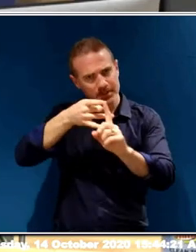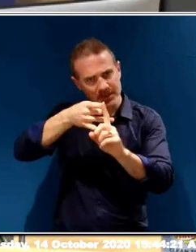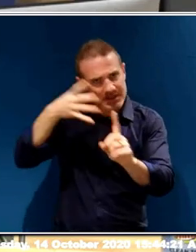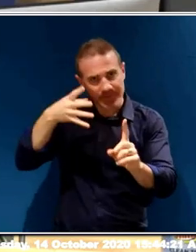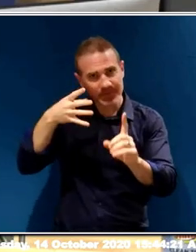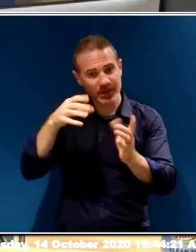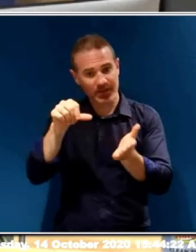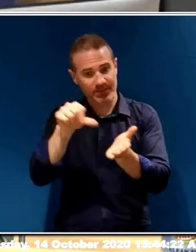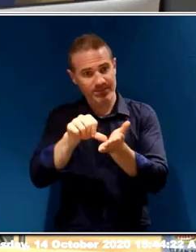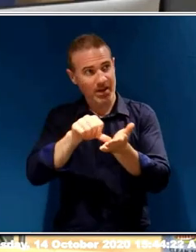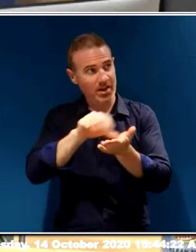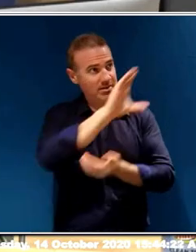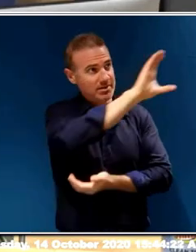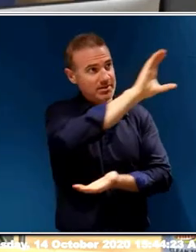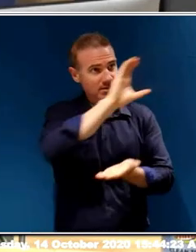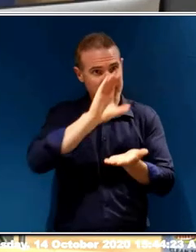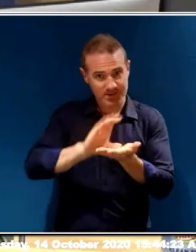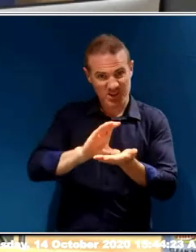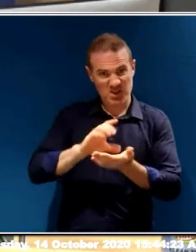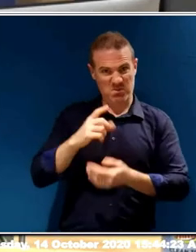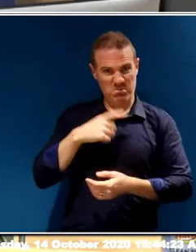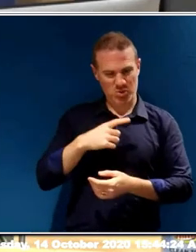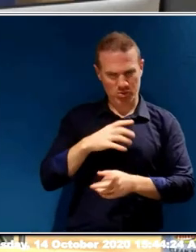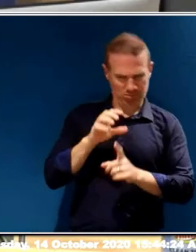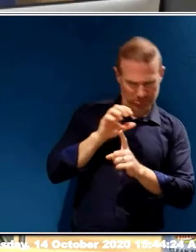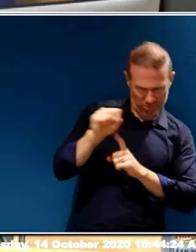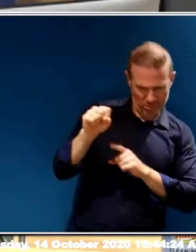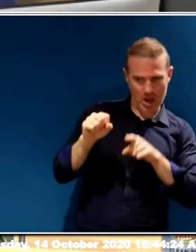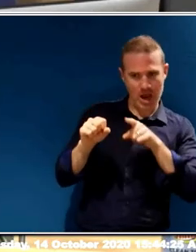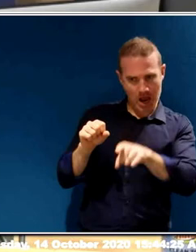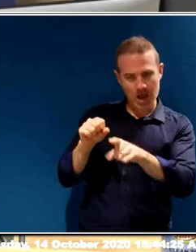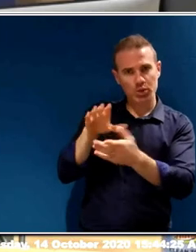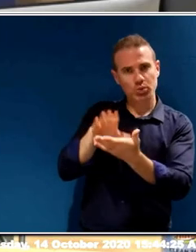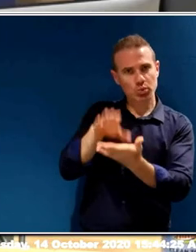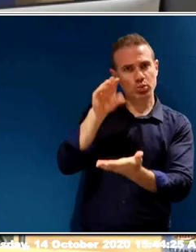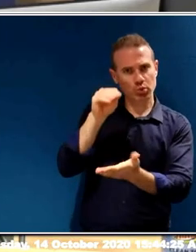need-based student or students, then there does seem to be at least a